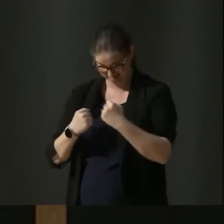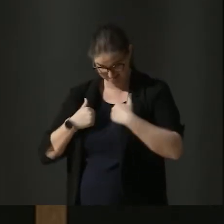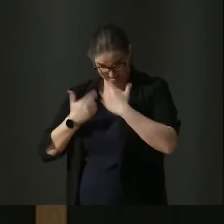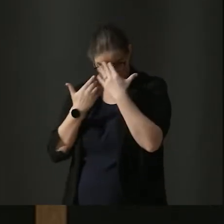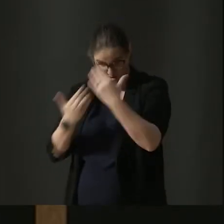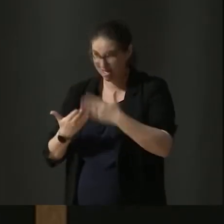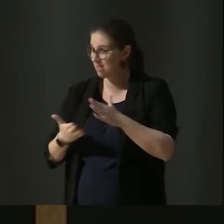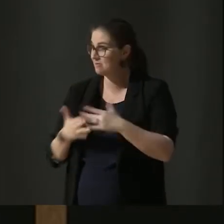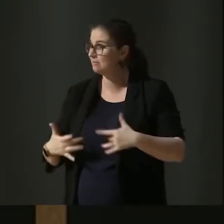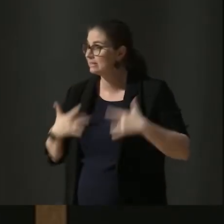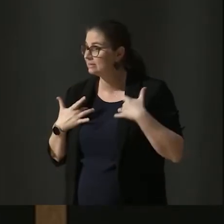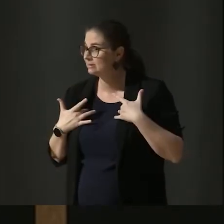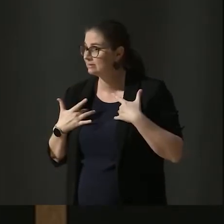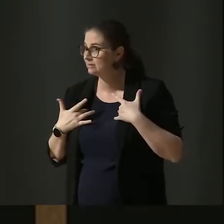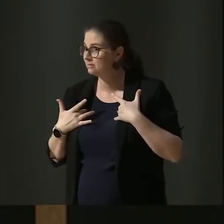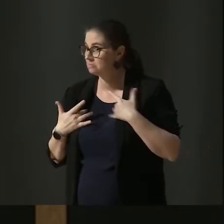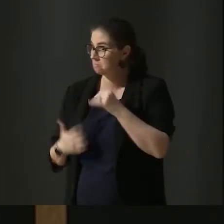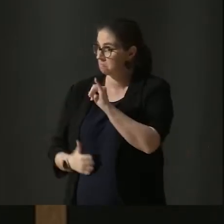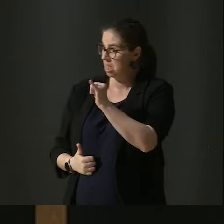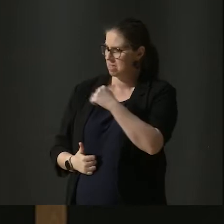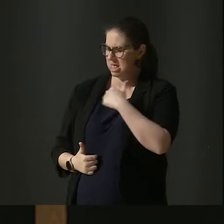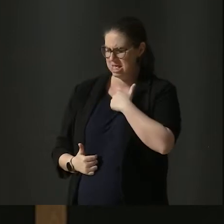Maybe we don't have the words to put to our feelings.